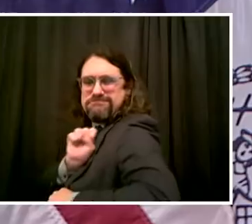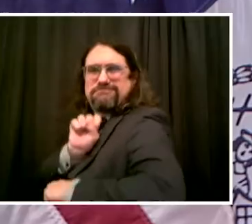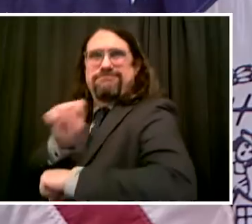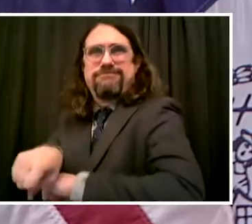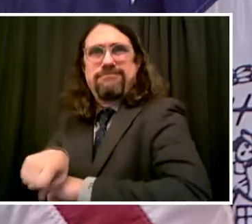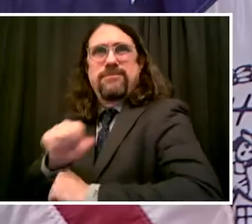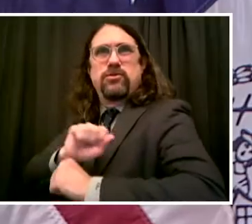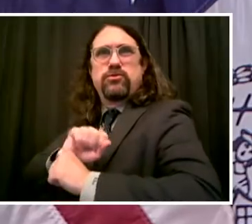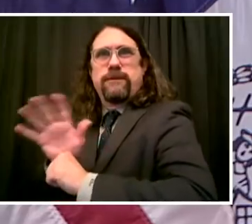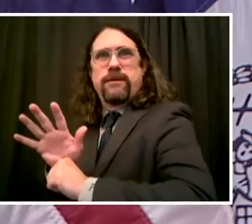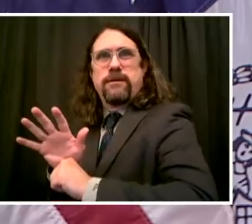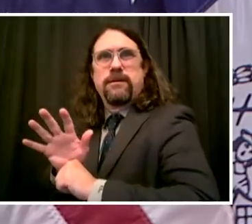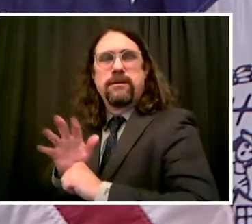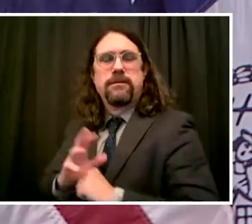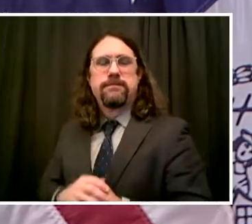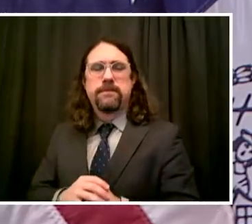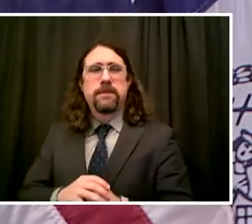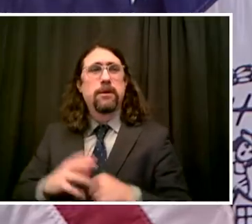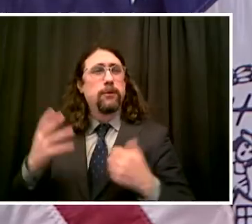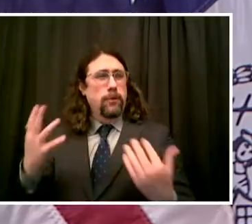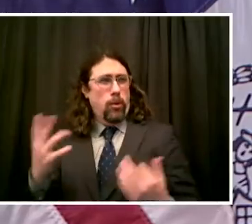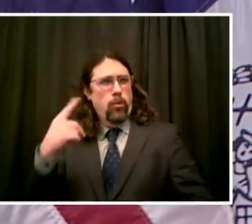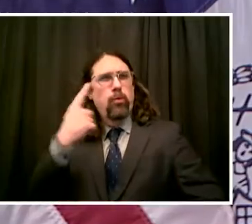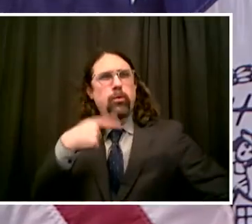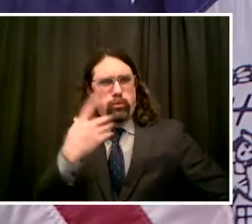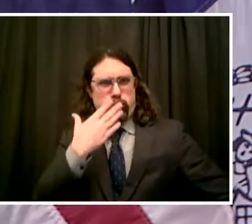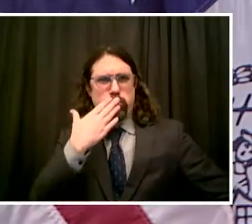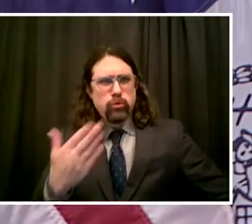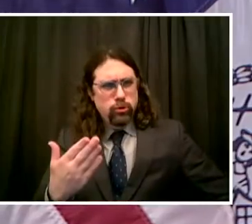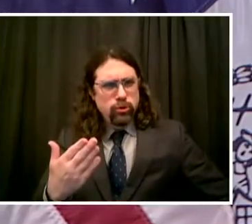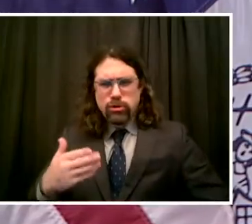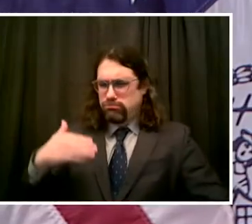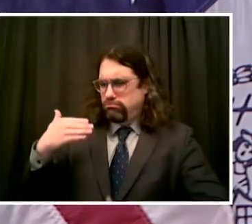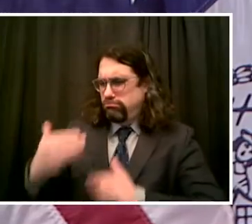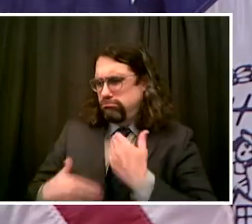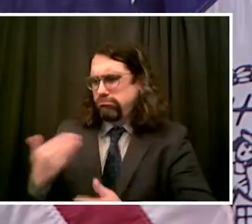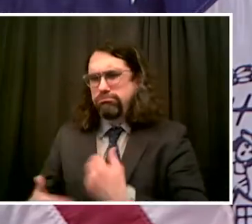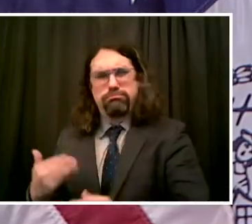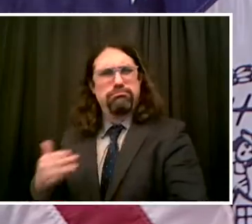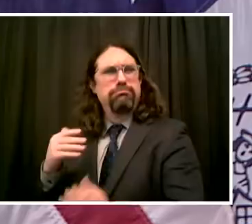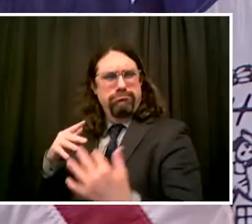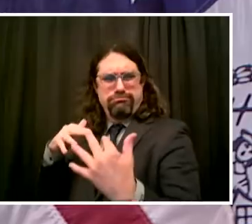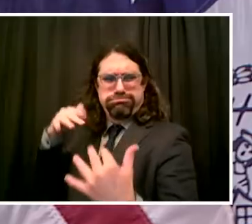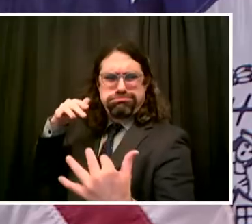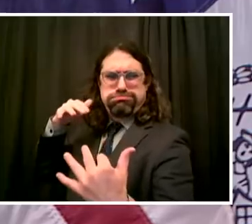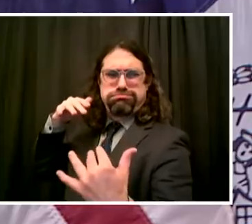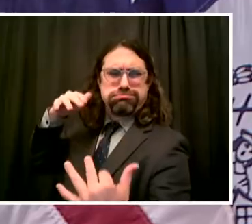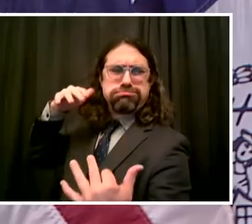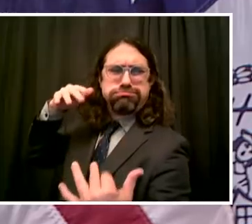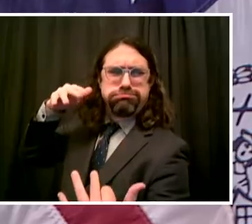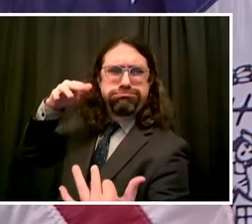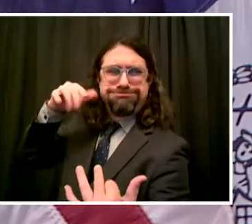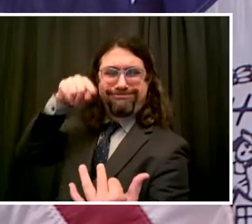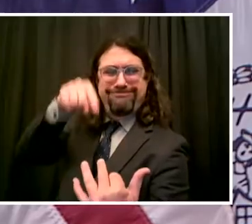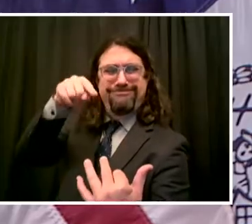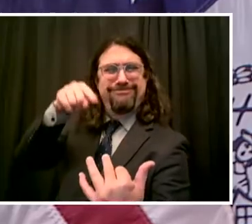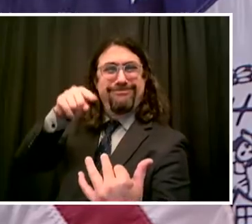IT HAS LAID RBAE, MOST ESPECIALLY THE DISPARITIES WE SEE IN COMMUNITIES A THIS CITY.